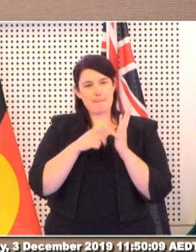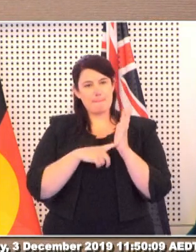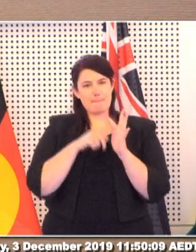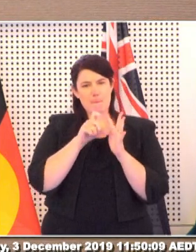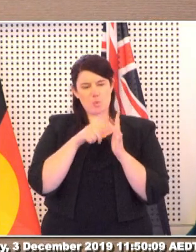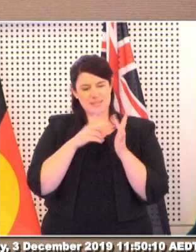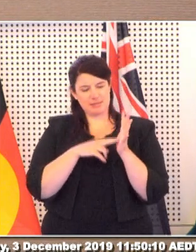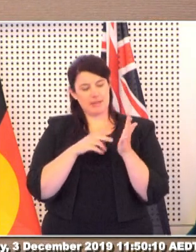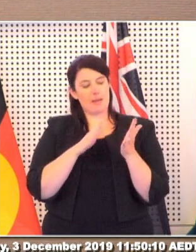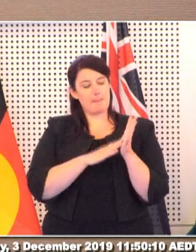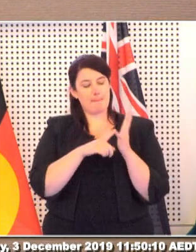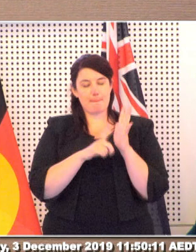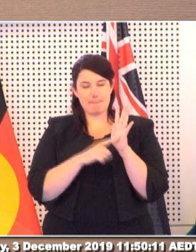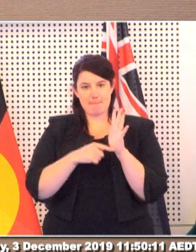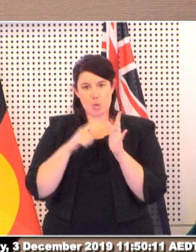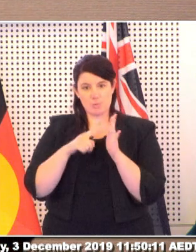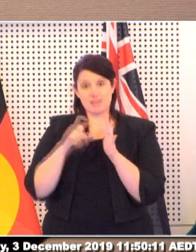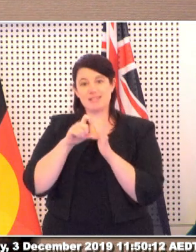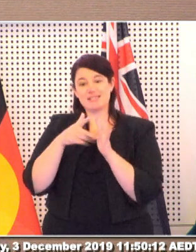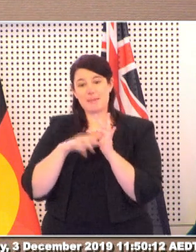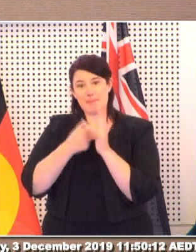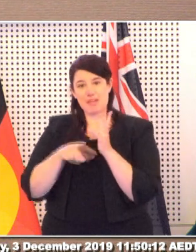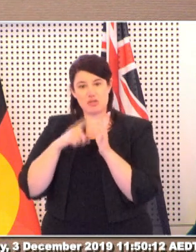which really is a series of concentric circles.